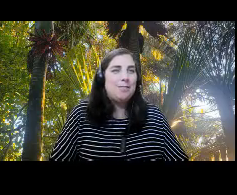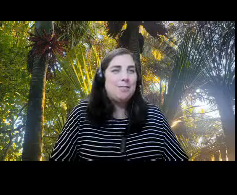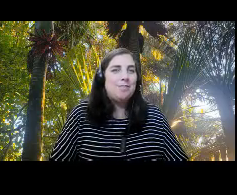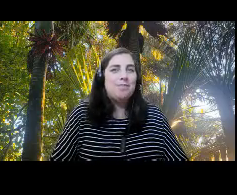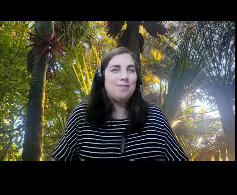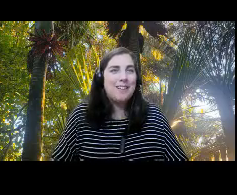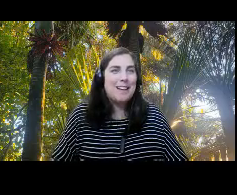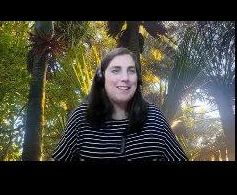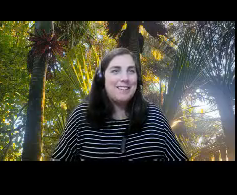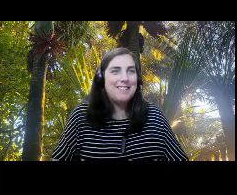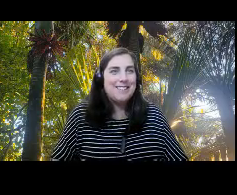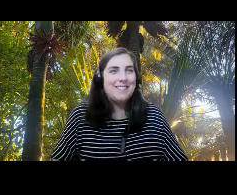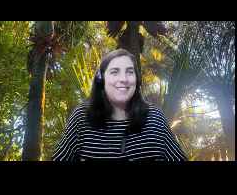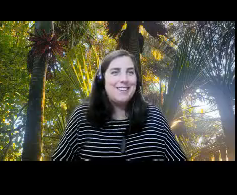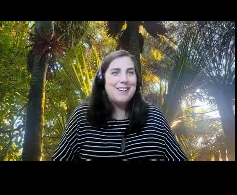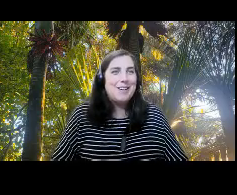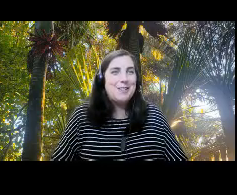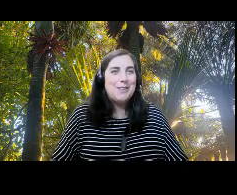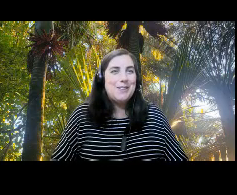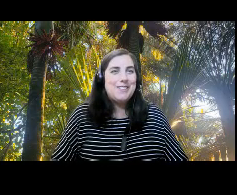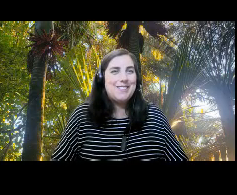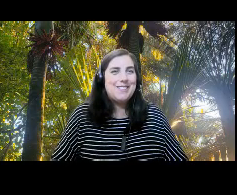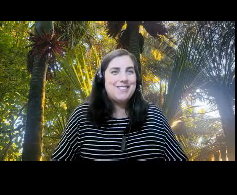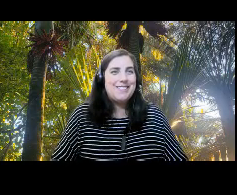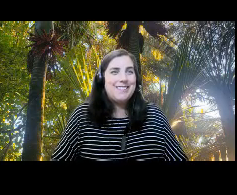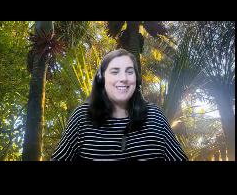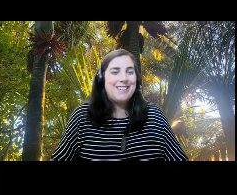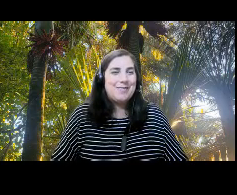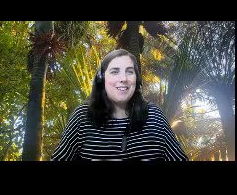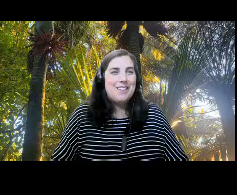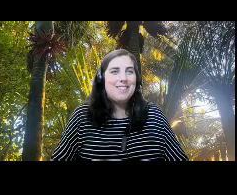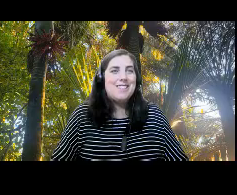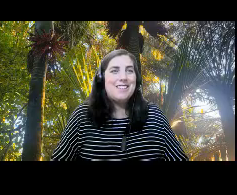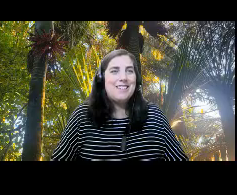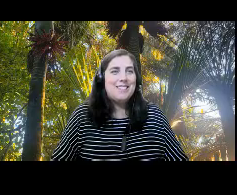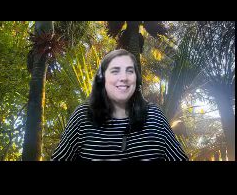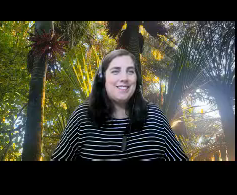collective impact of gardeners and homeowners in cities.